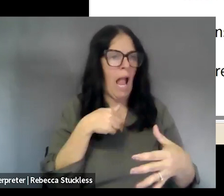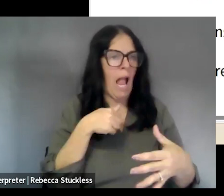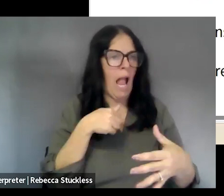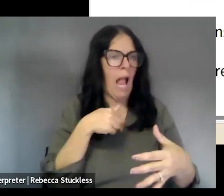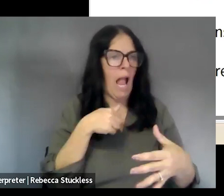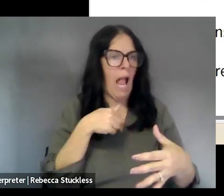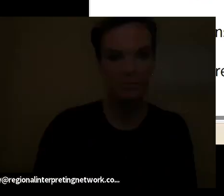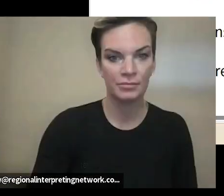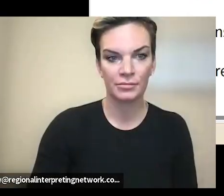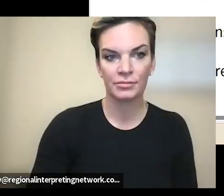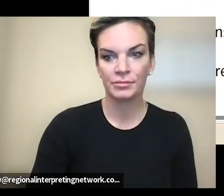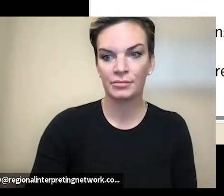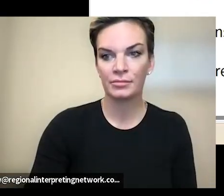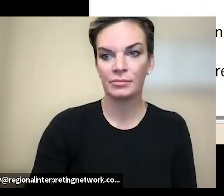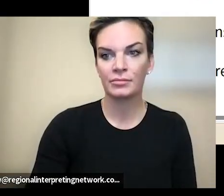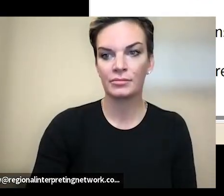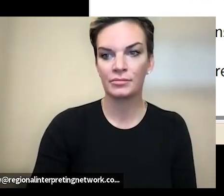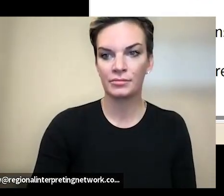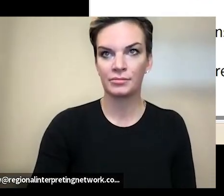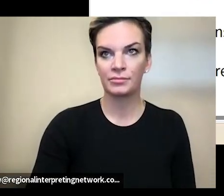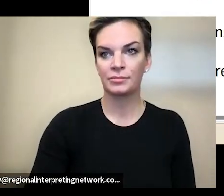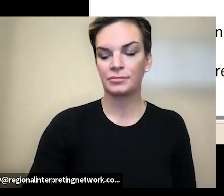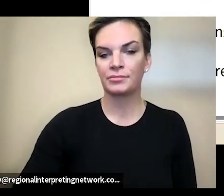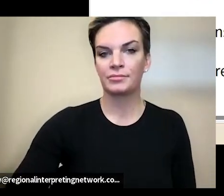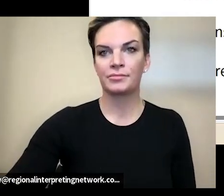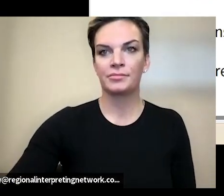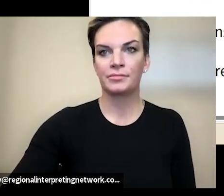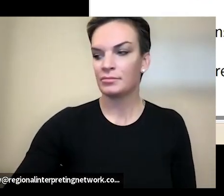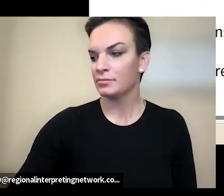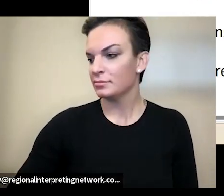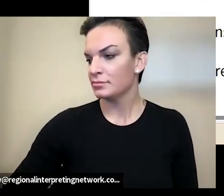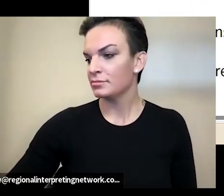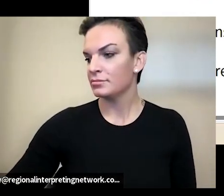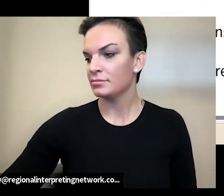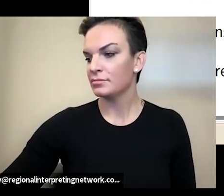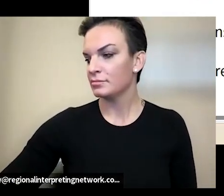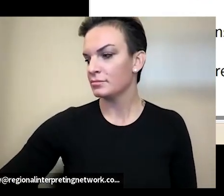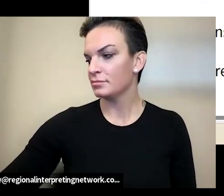of the many reasons that I talk openly about it and that ties into the next item - make connections.